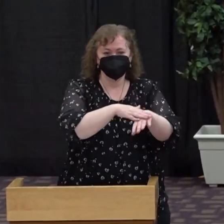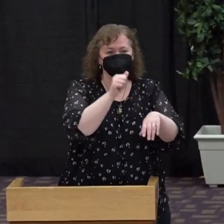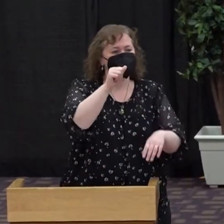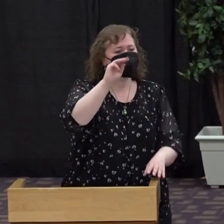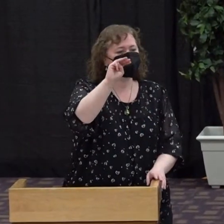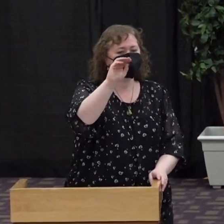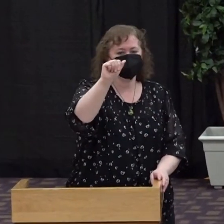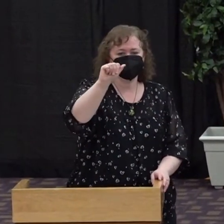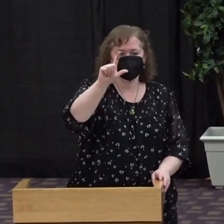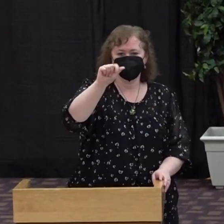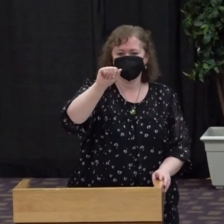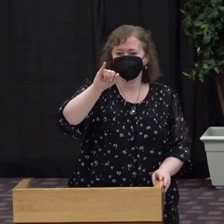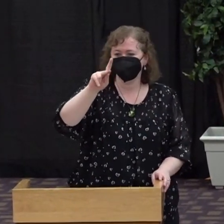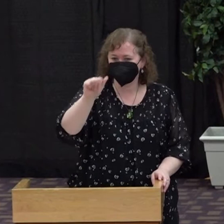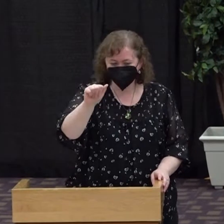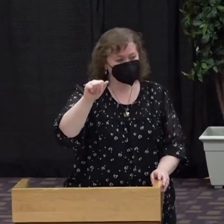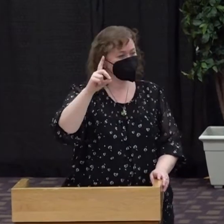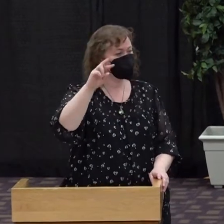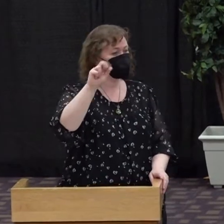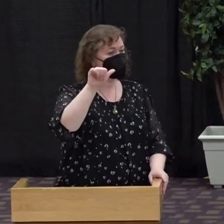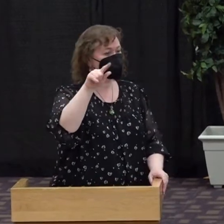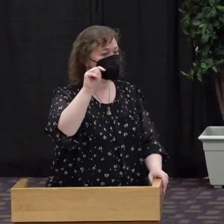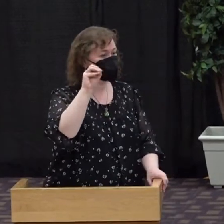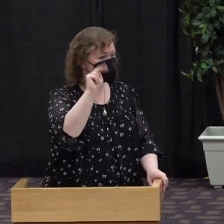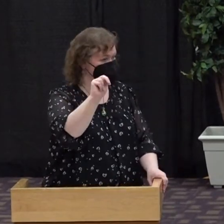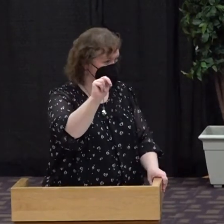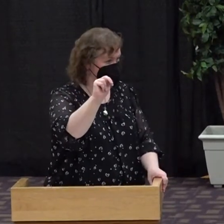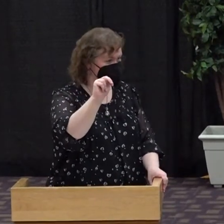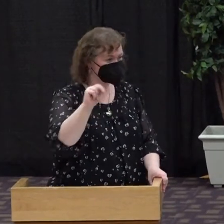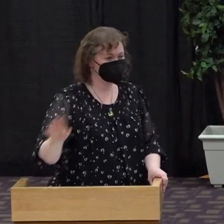This next person I'd like to call up is Malaika Drayton.